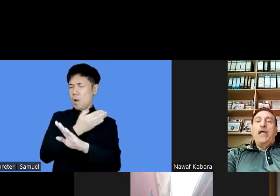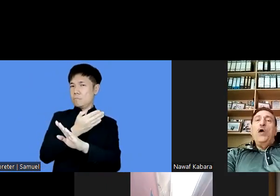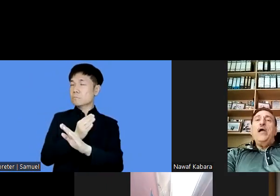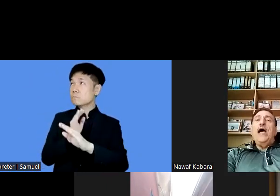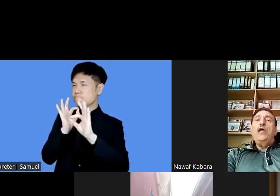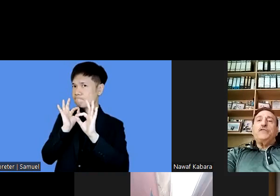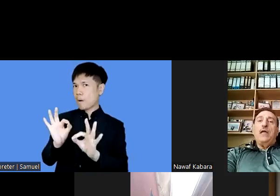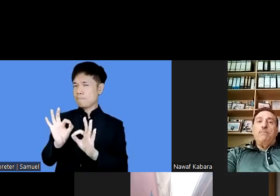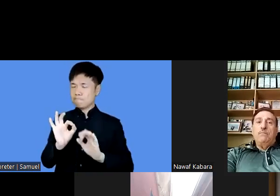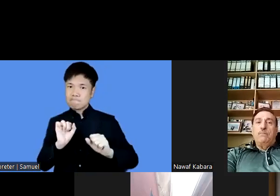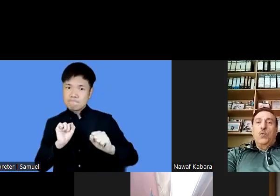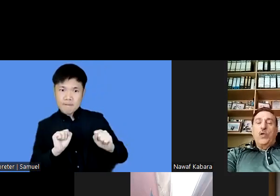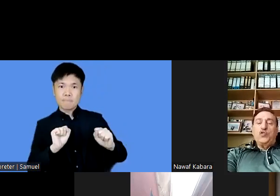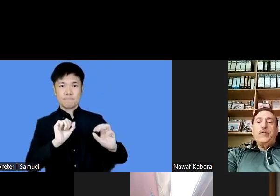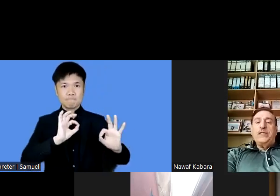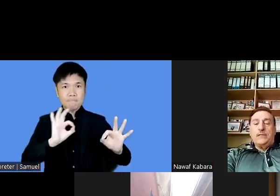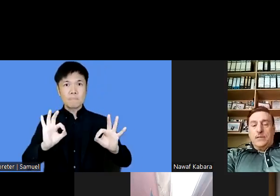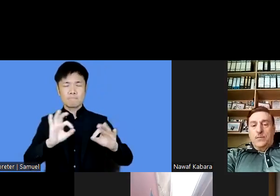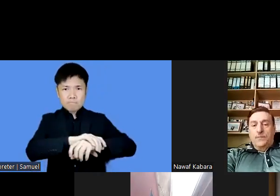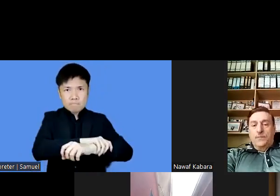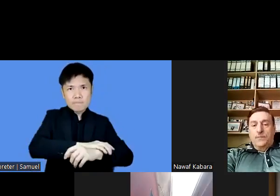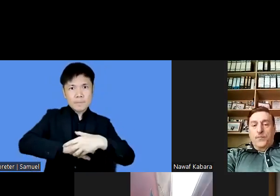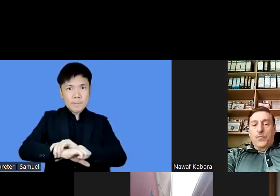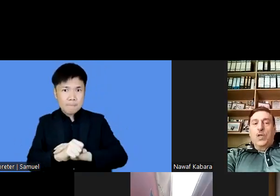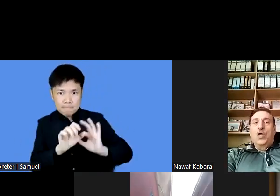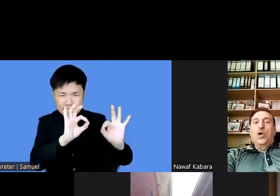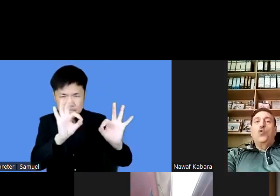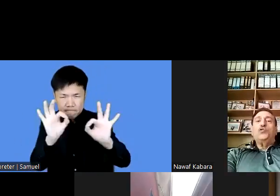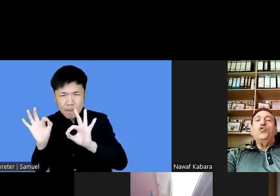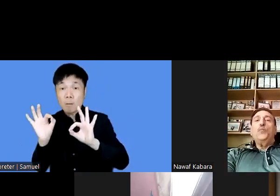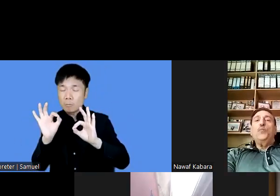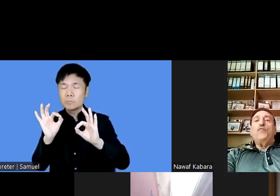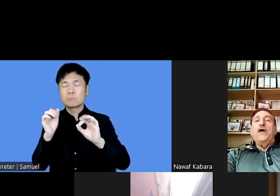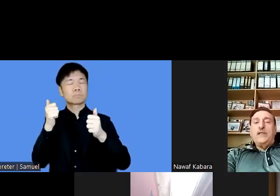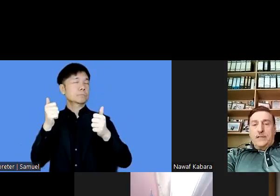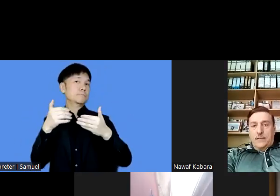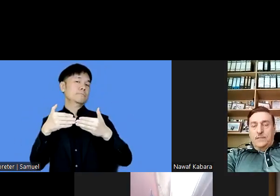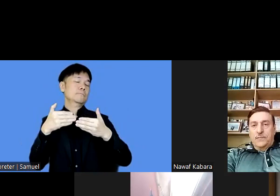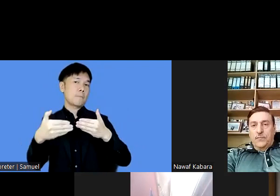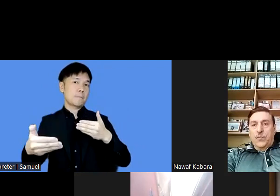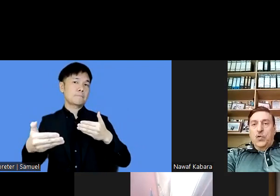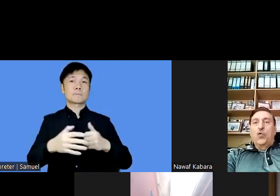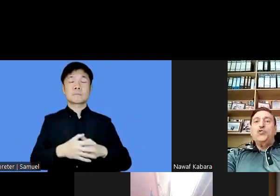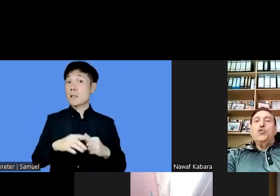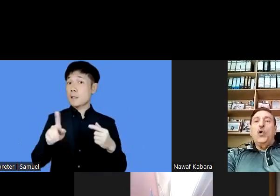By knowing ahead of time what is to be needed, who is going to provide it, who is going to